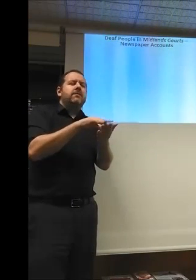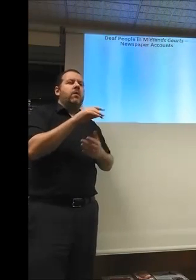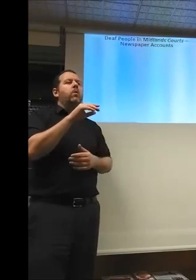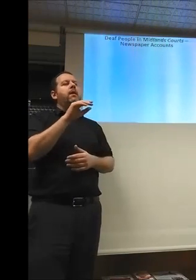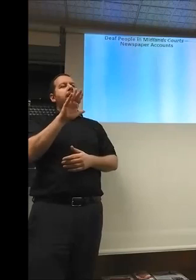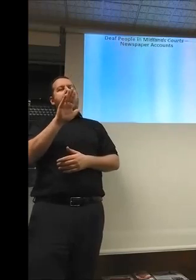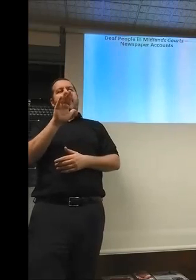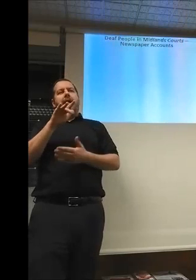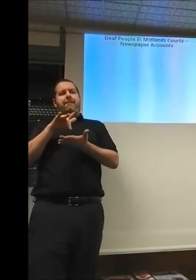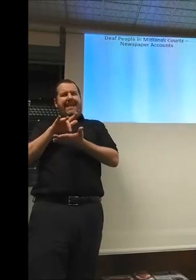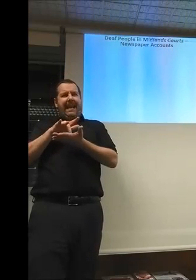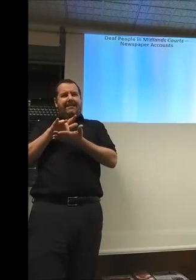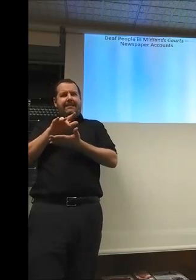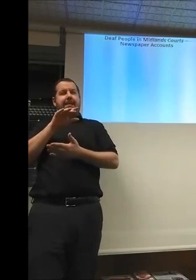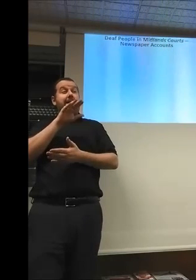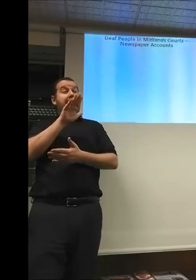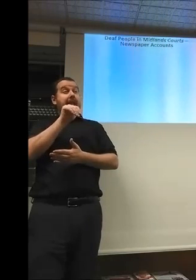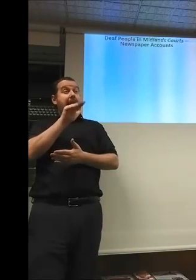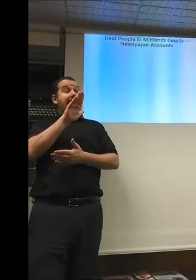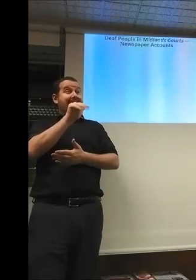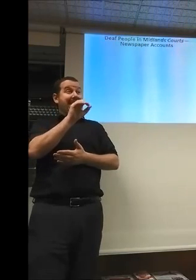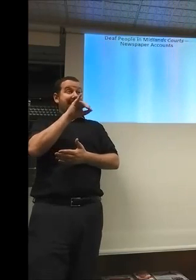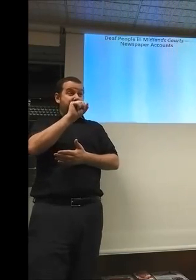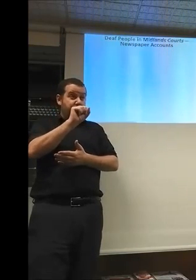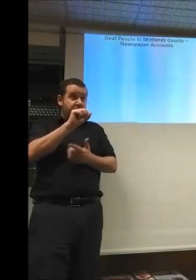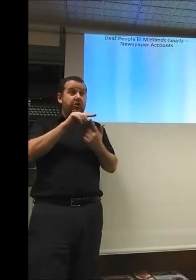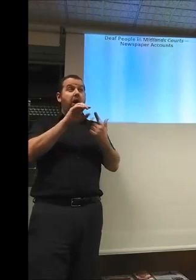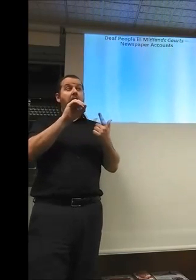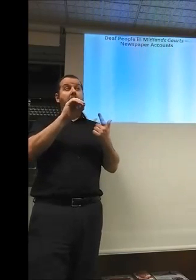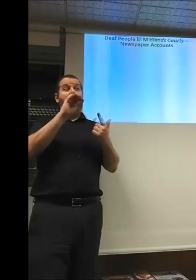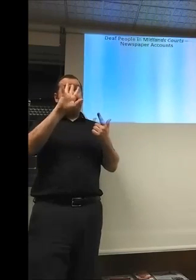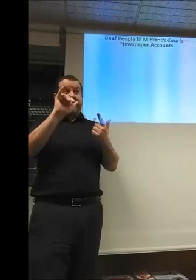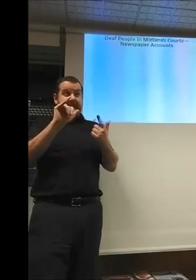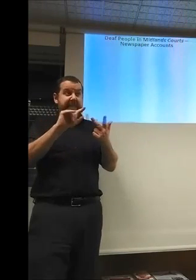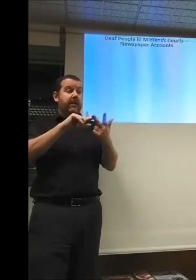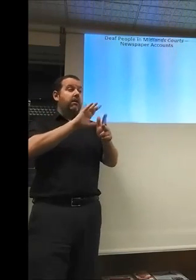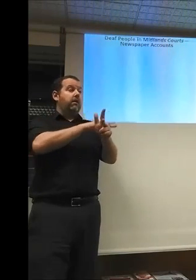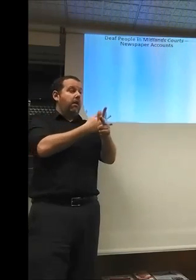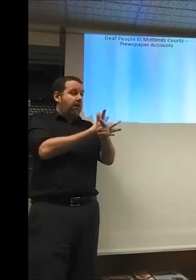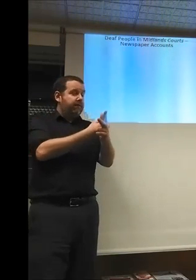The old name?